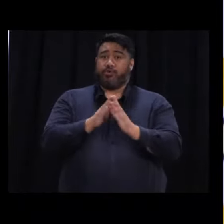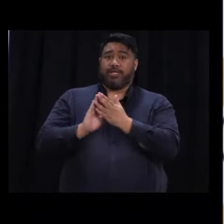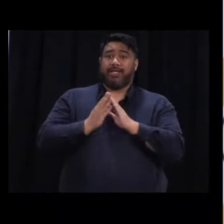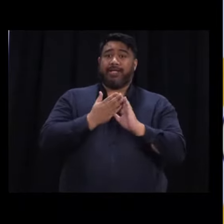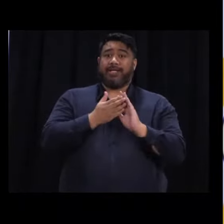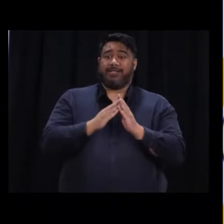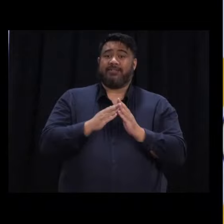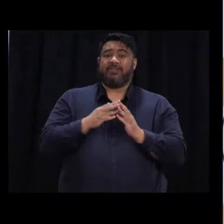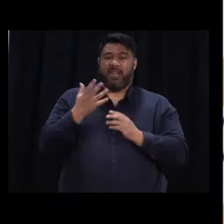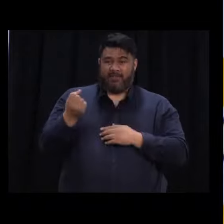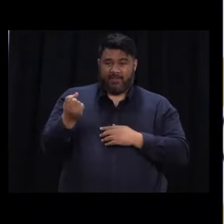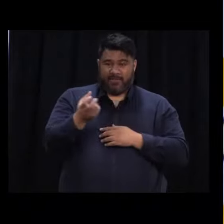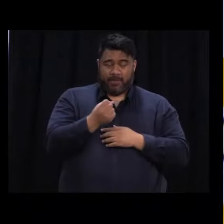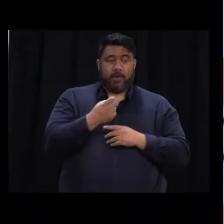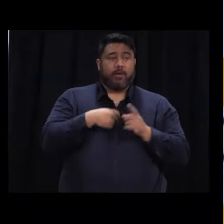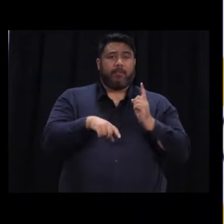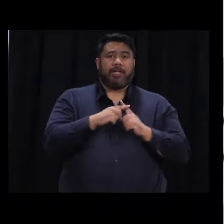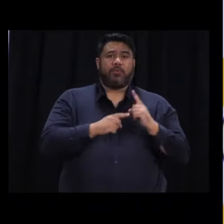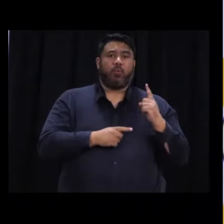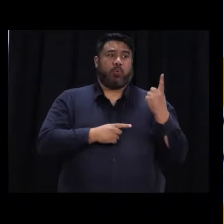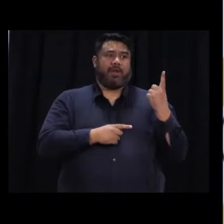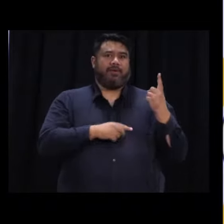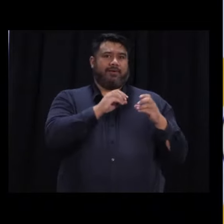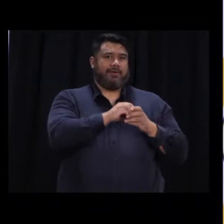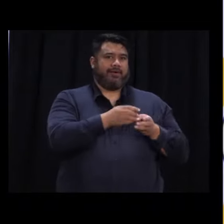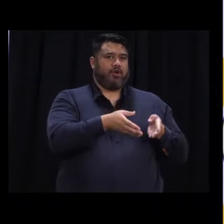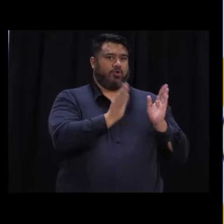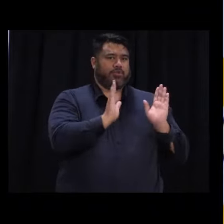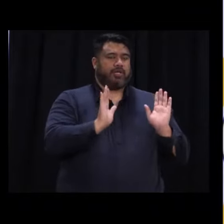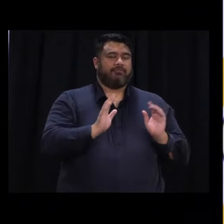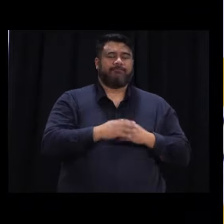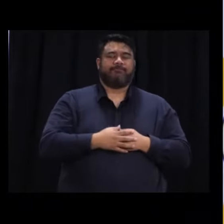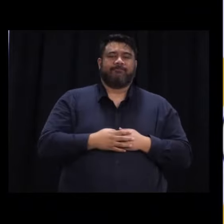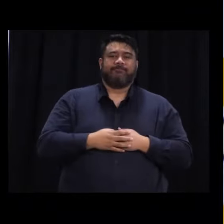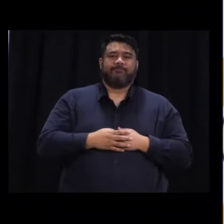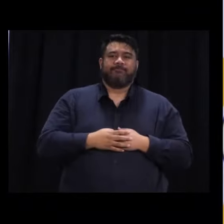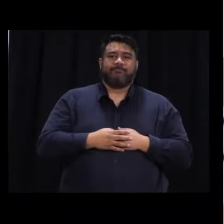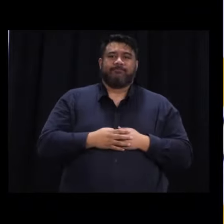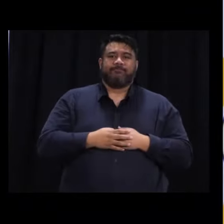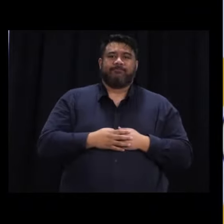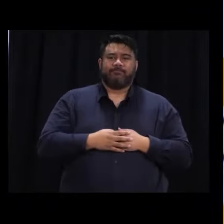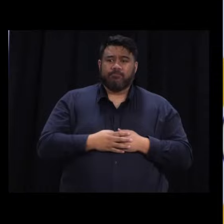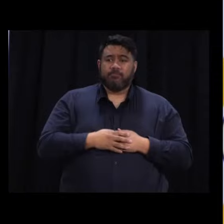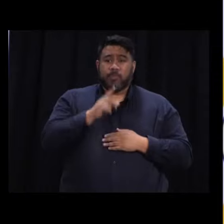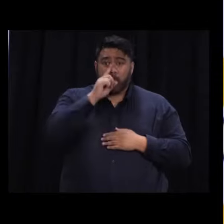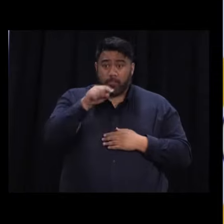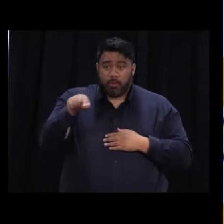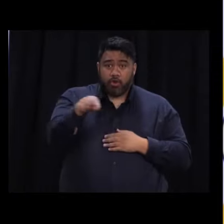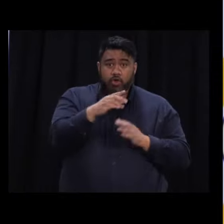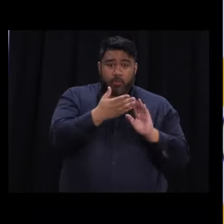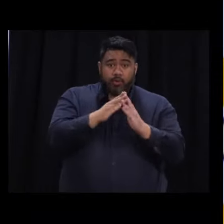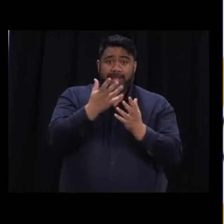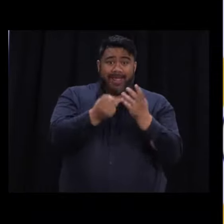Auckland region. Further to the community case, there is just one case to report in managed